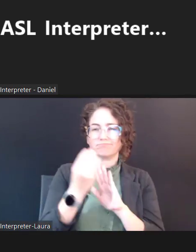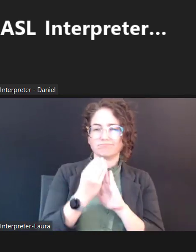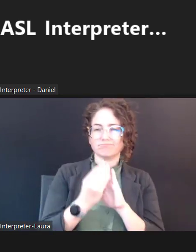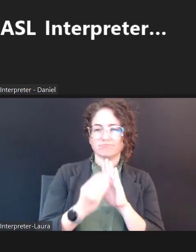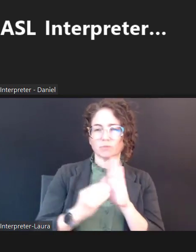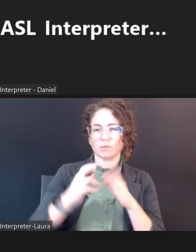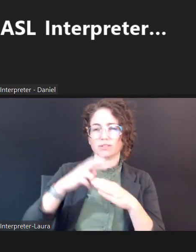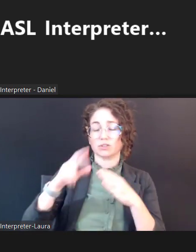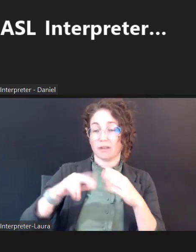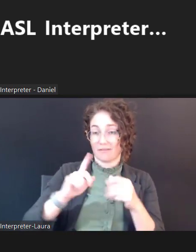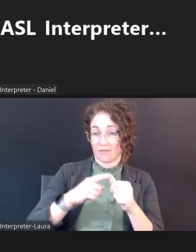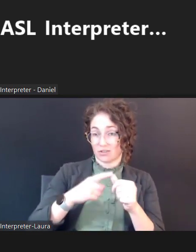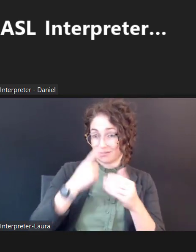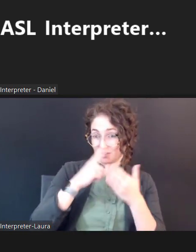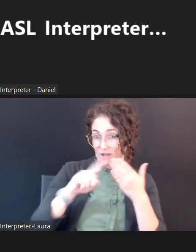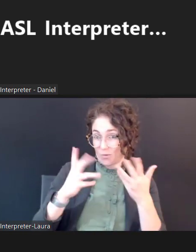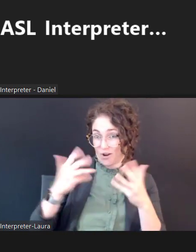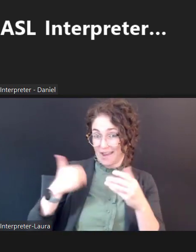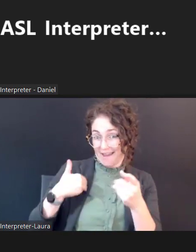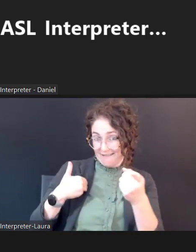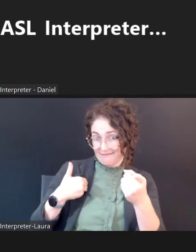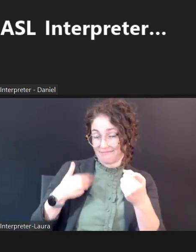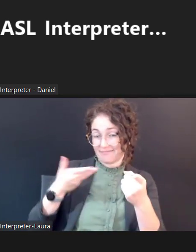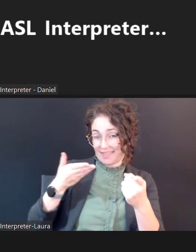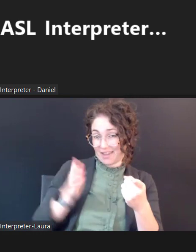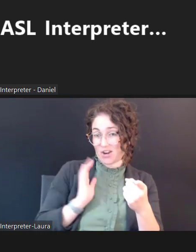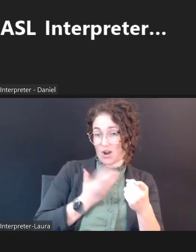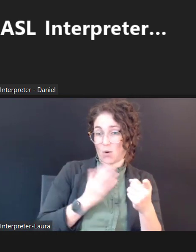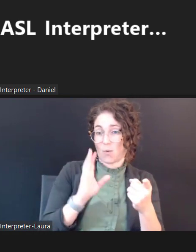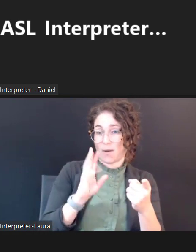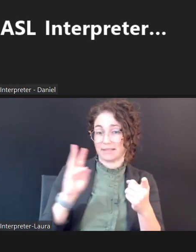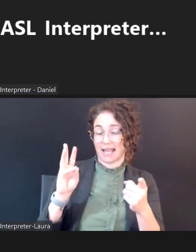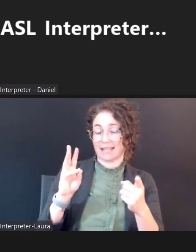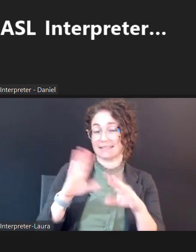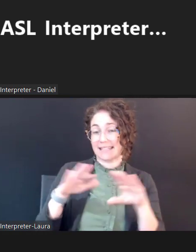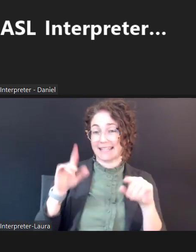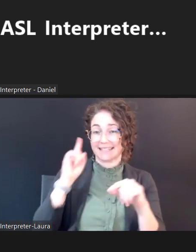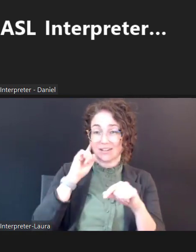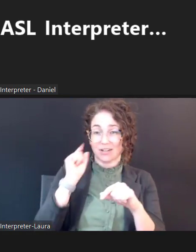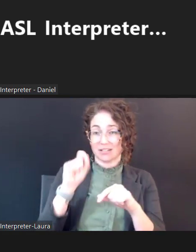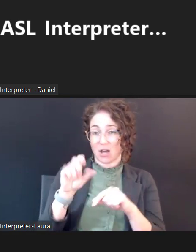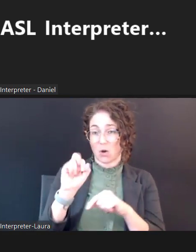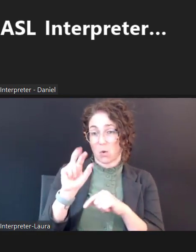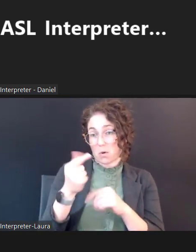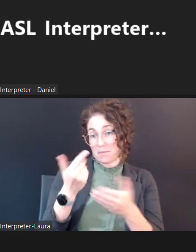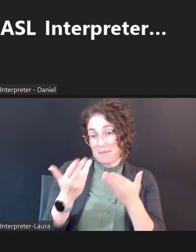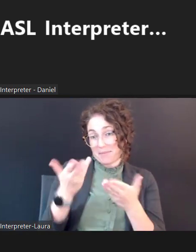because you may just find what you're looking for already exists.